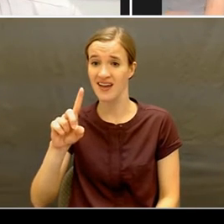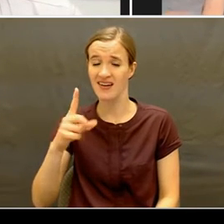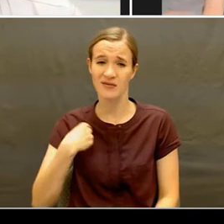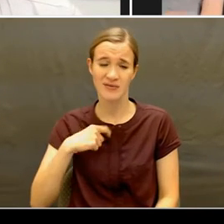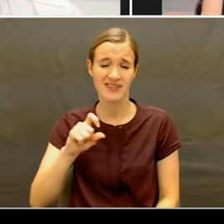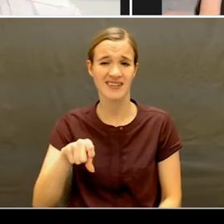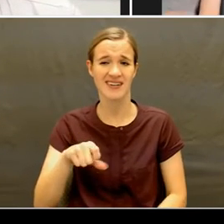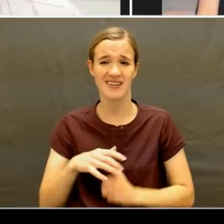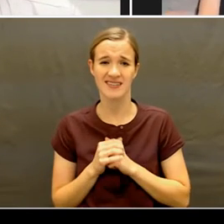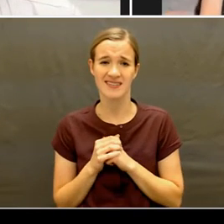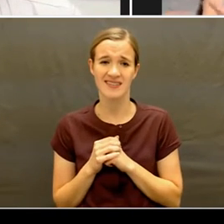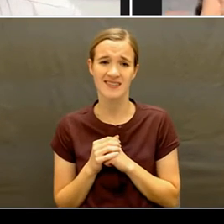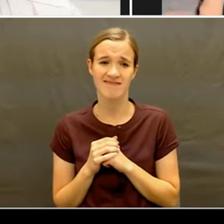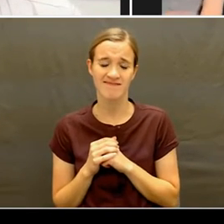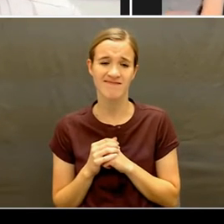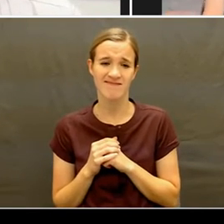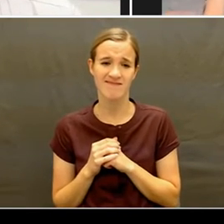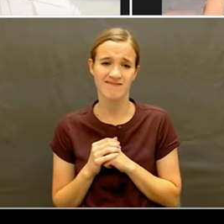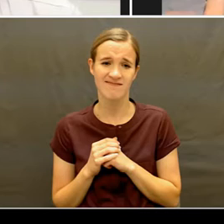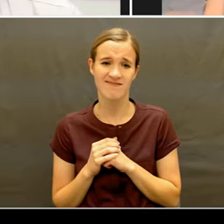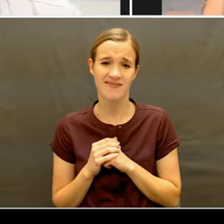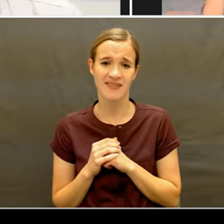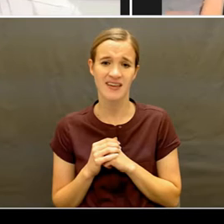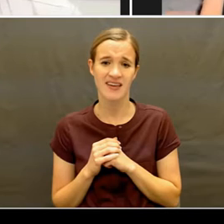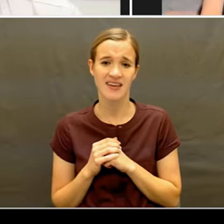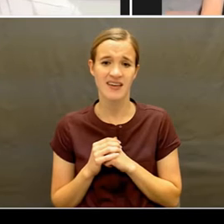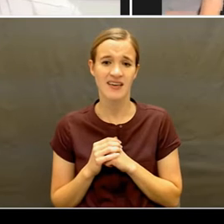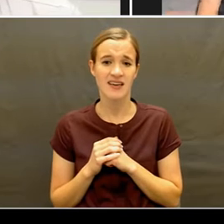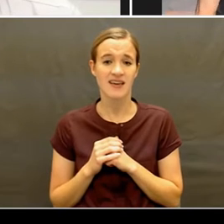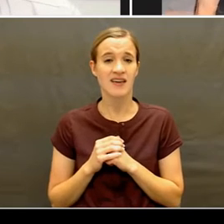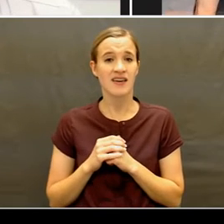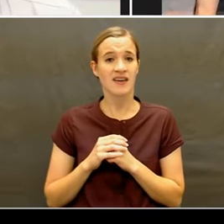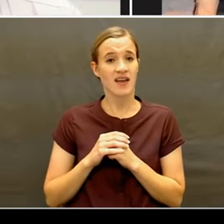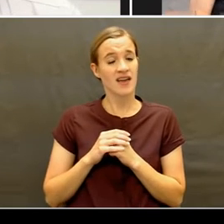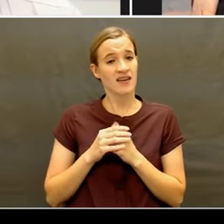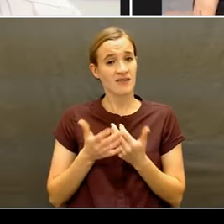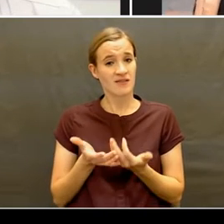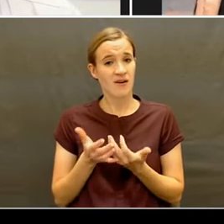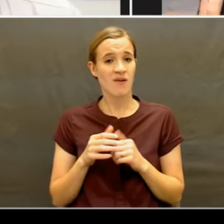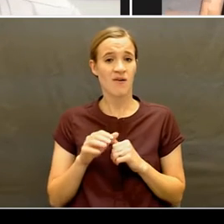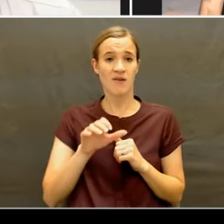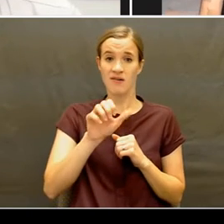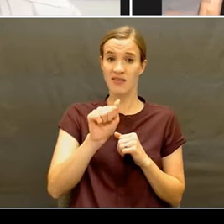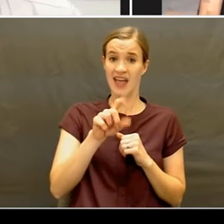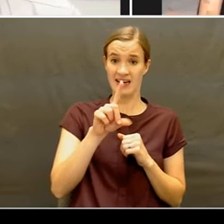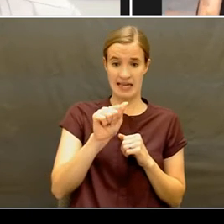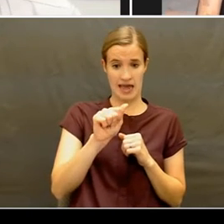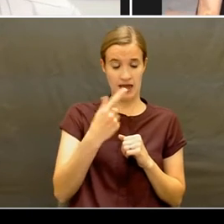fall into place and so, we had other things to do and we just really need to get back to our basics.